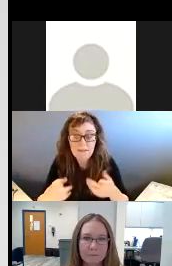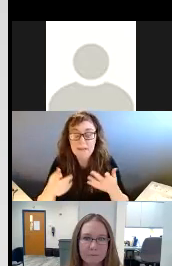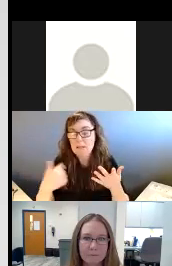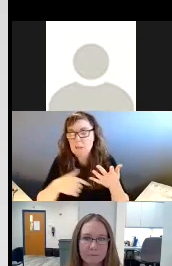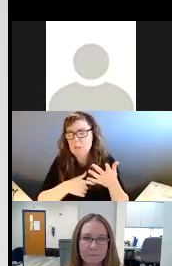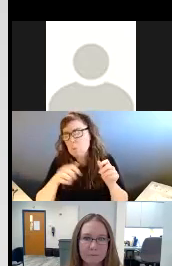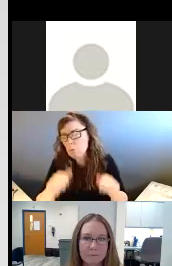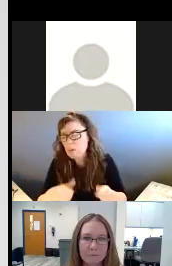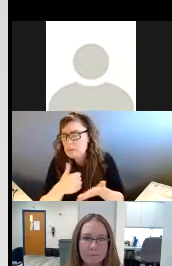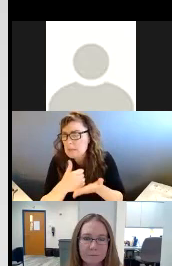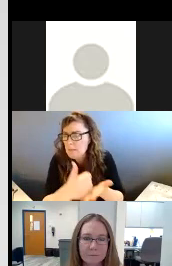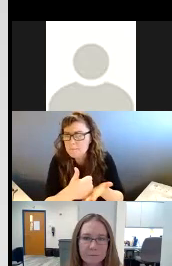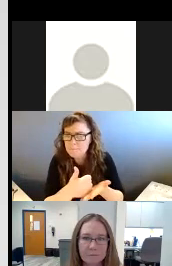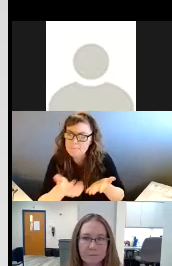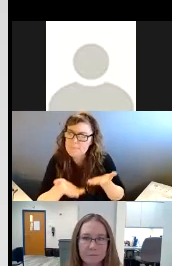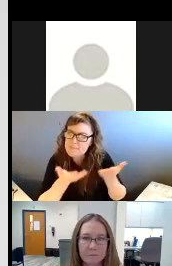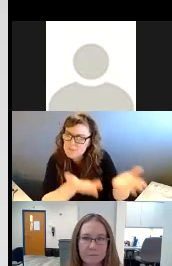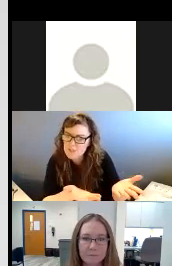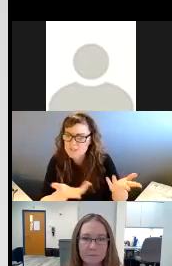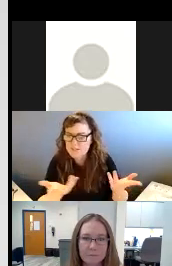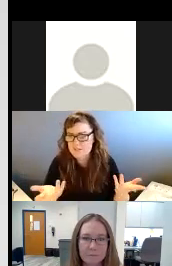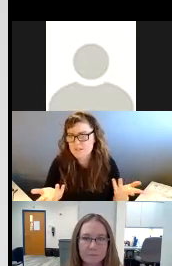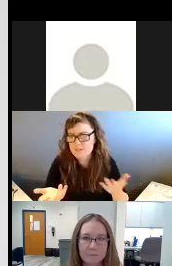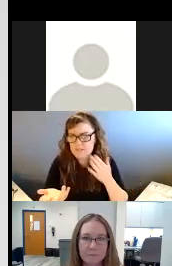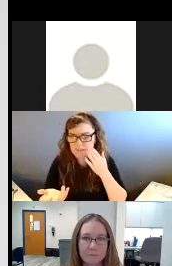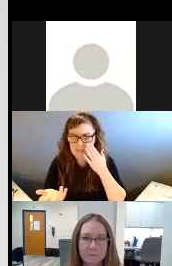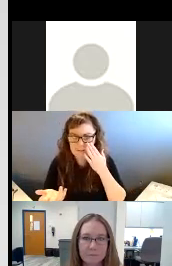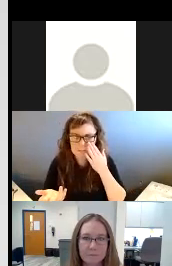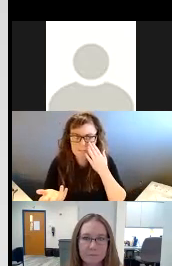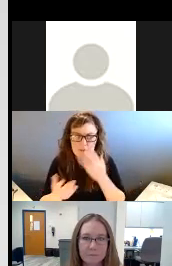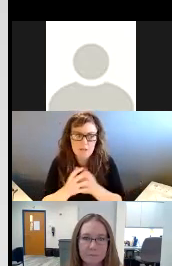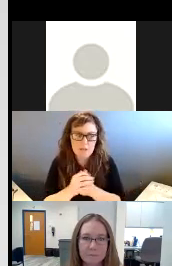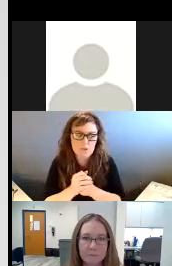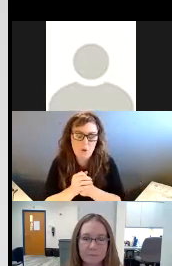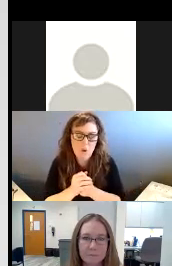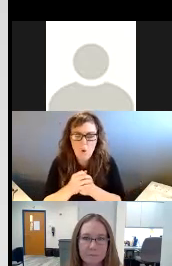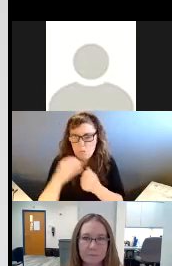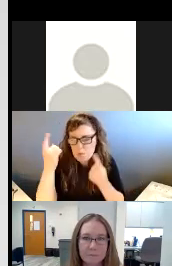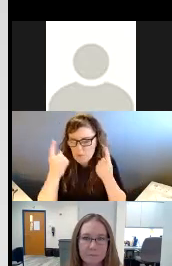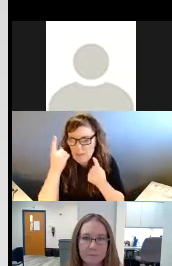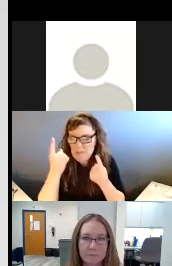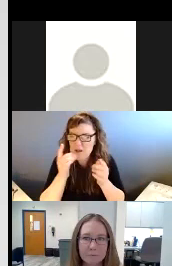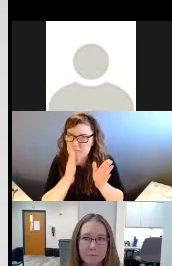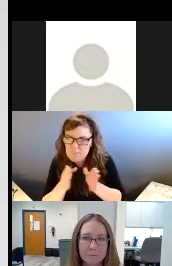COME UP WITH A BACKUP PLAN, EVEN IF WE DON'T HAVE OPTIMAL VIDEO. THINK OF THE CONNECTIVITY AND HOW THE PLATFORM CAN